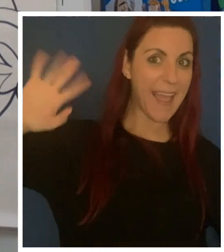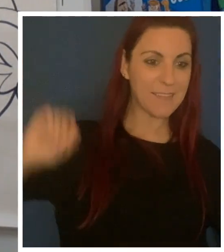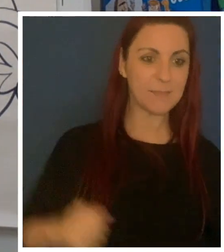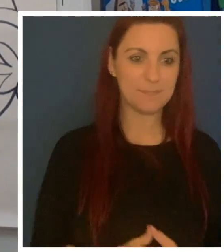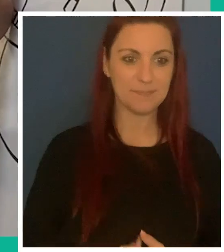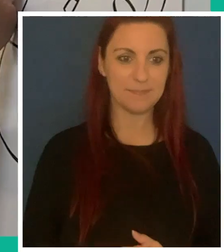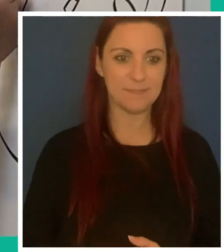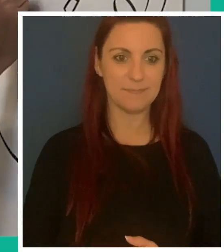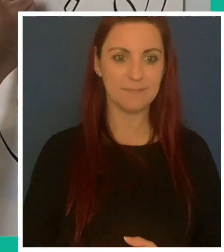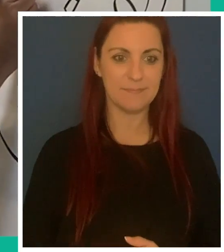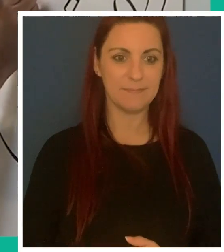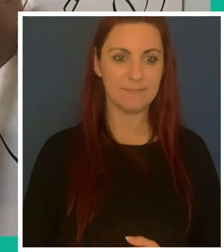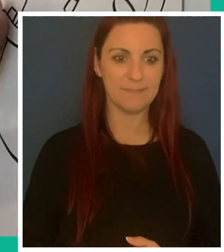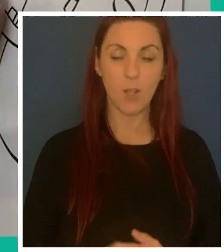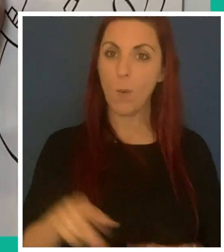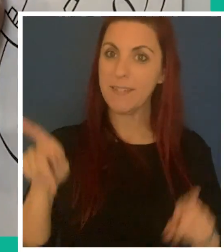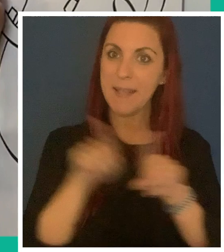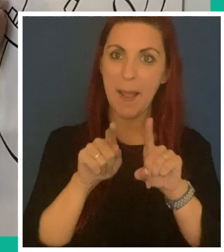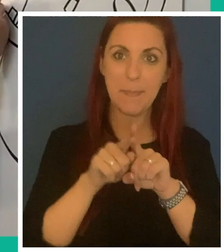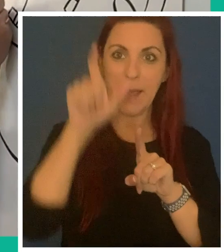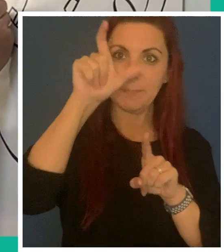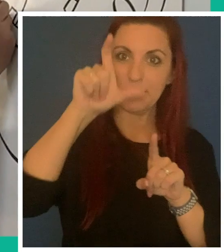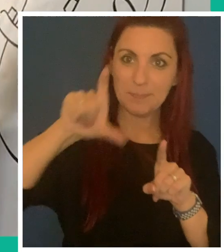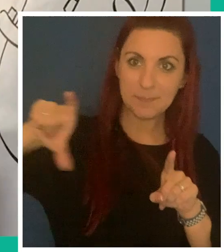So going to do the same thing, two curves like a banana, one here and one here.